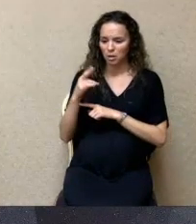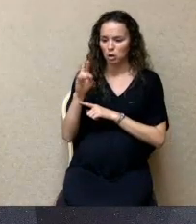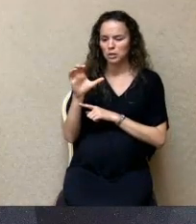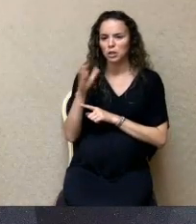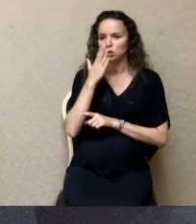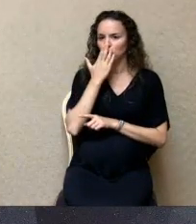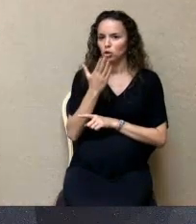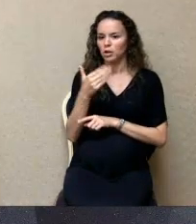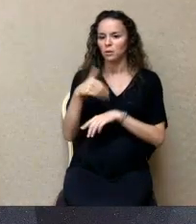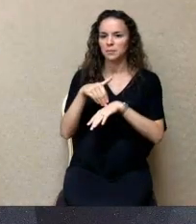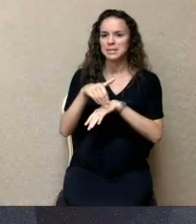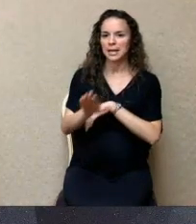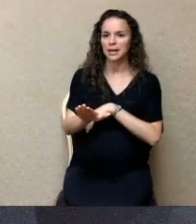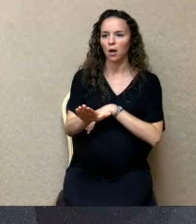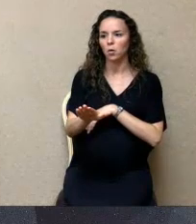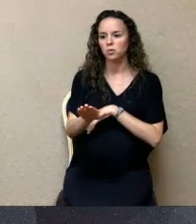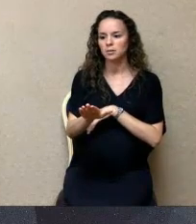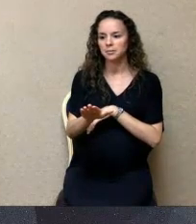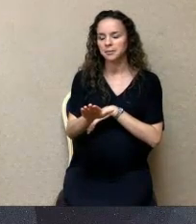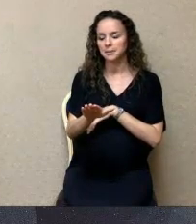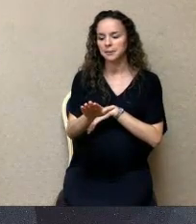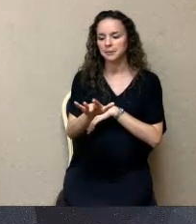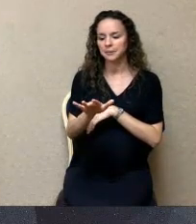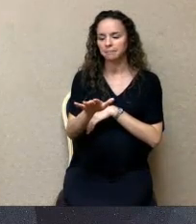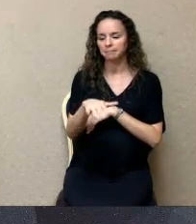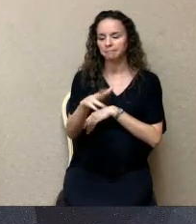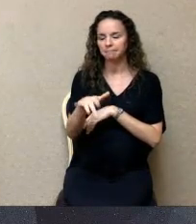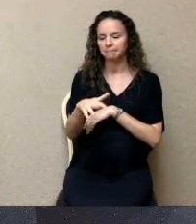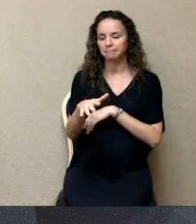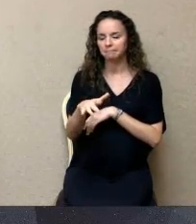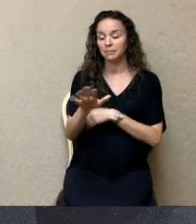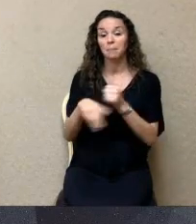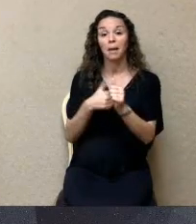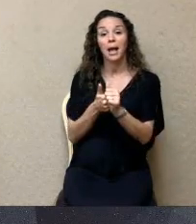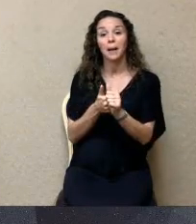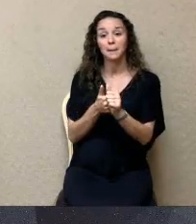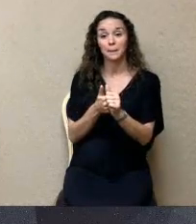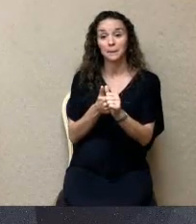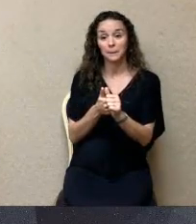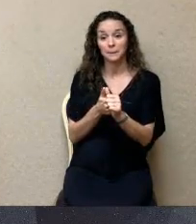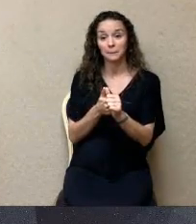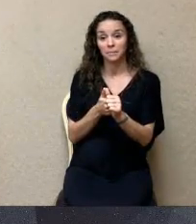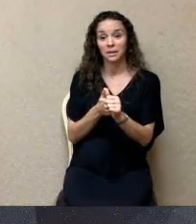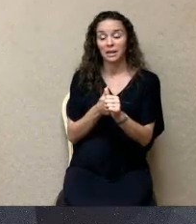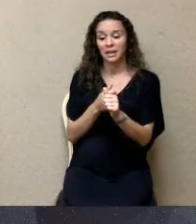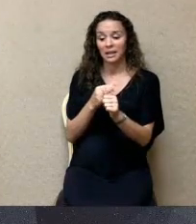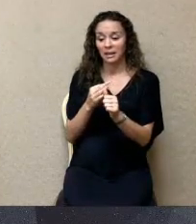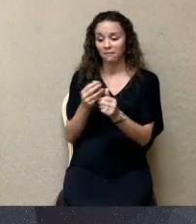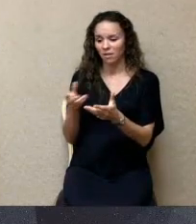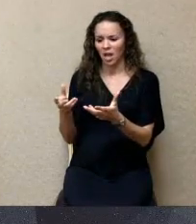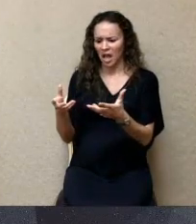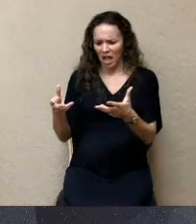sending out a back-up for us as soon as we send it in.